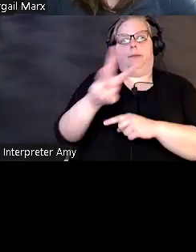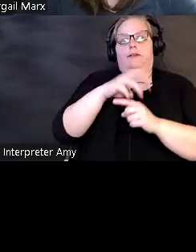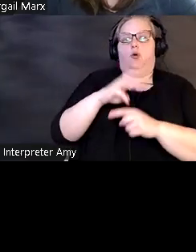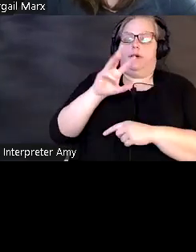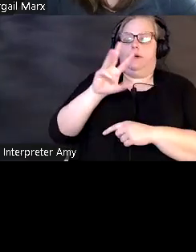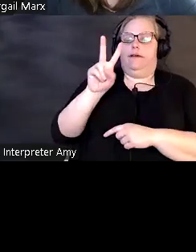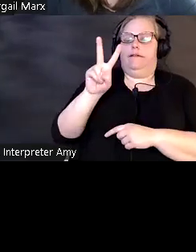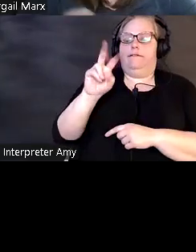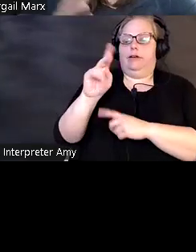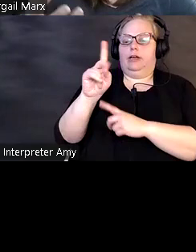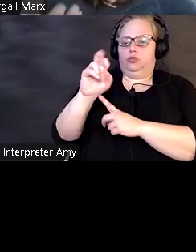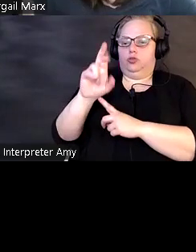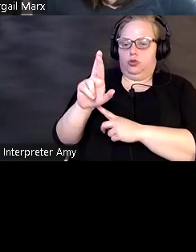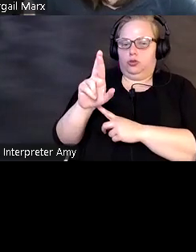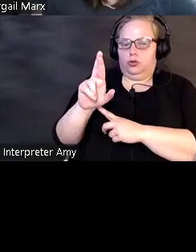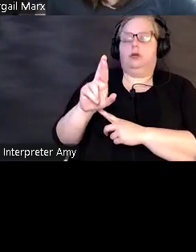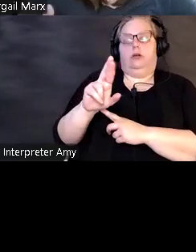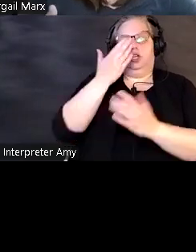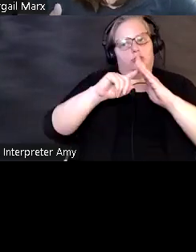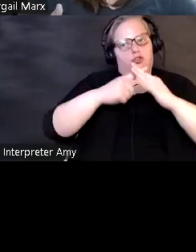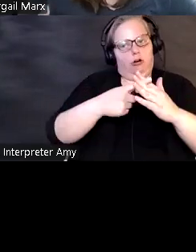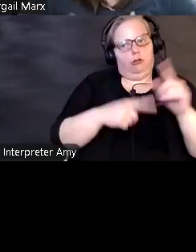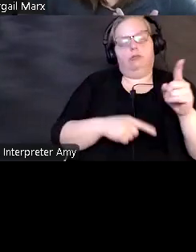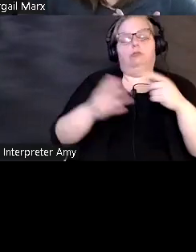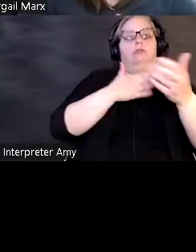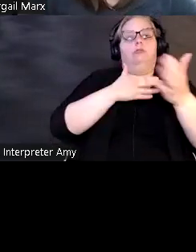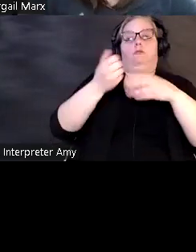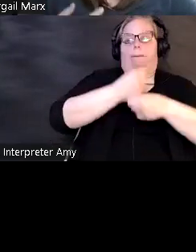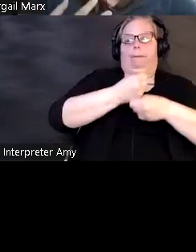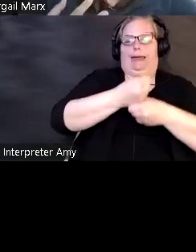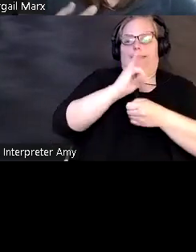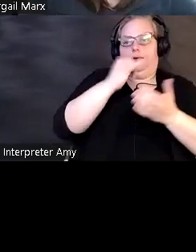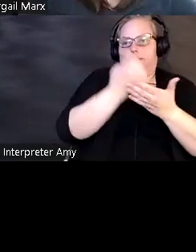They frequently have -- so whoever made that communication device, whether it's Toby Dynavox